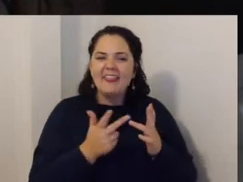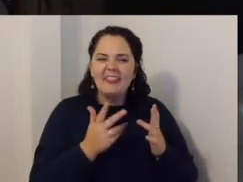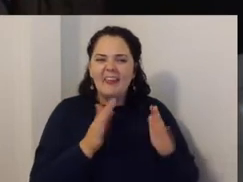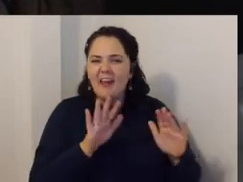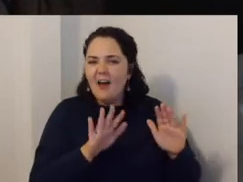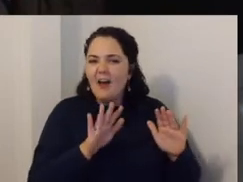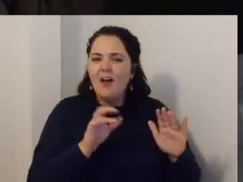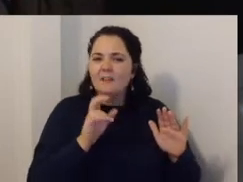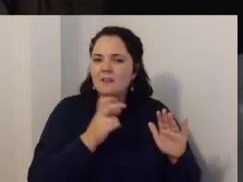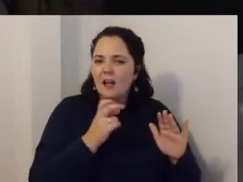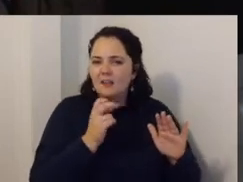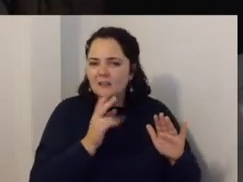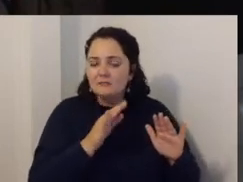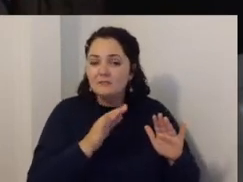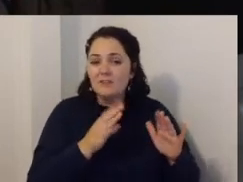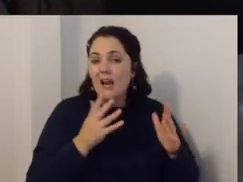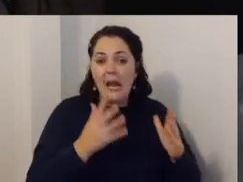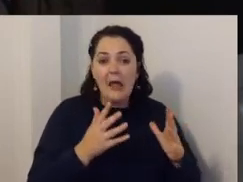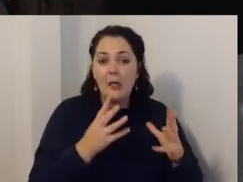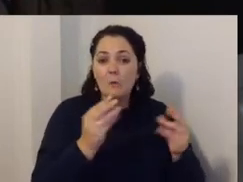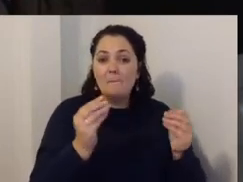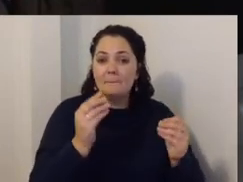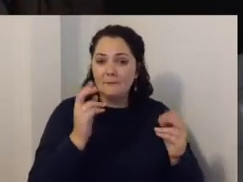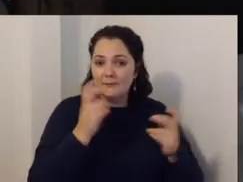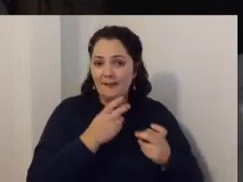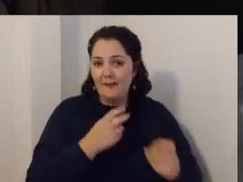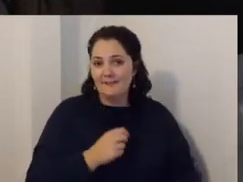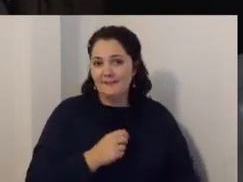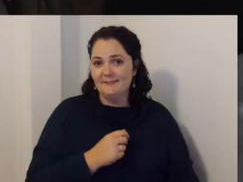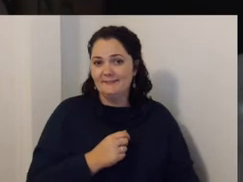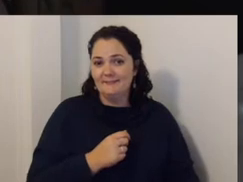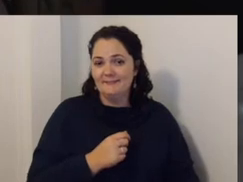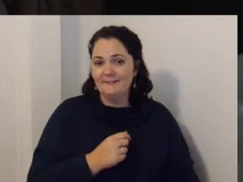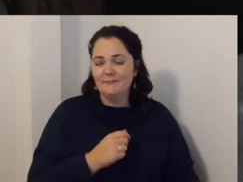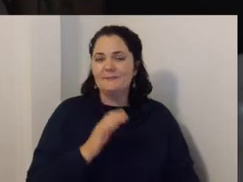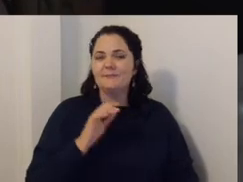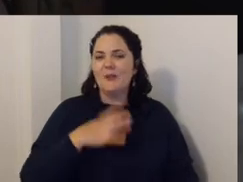so getting your nice hard pencil, your white sheet of paper, let's take five minutes and